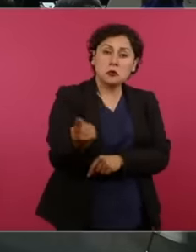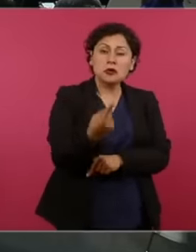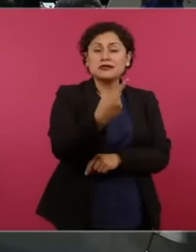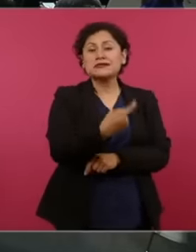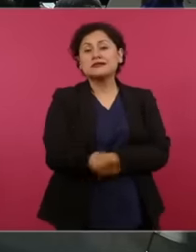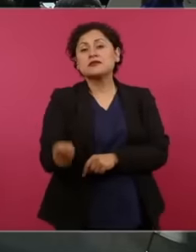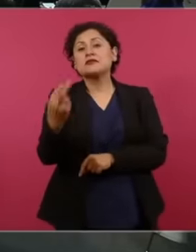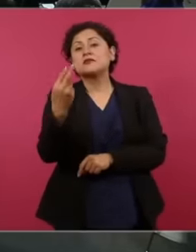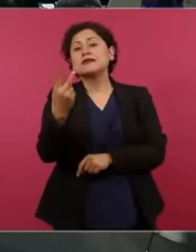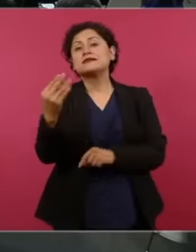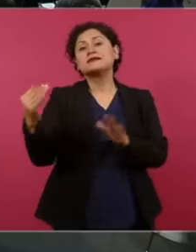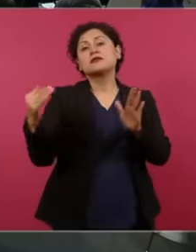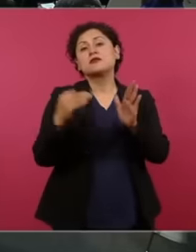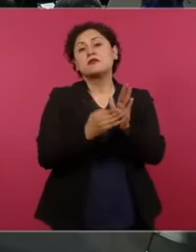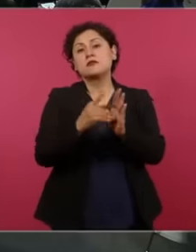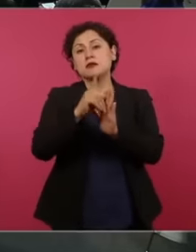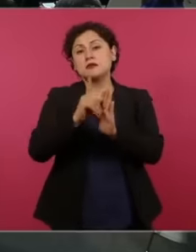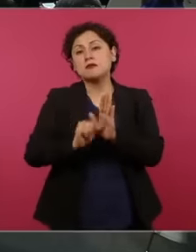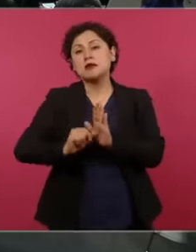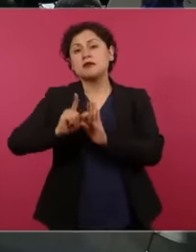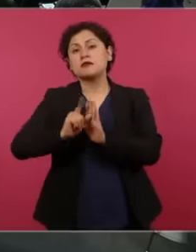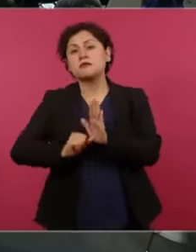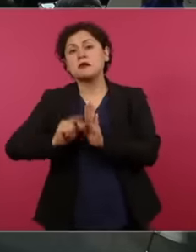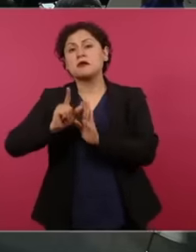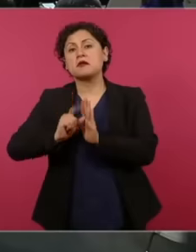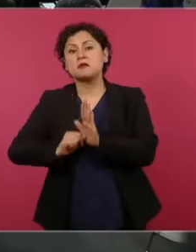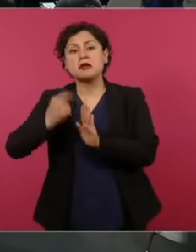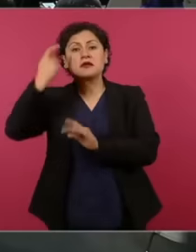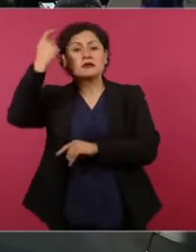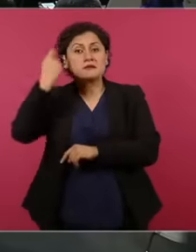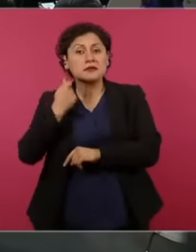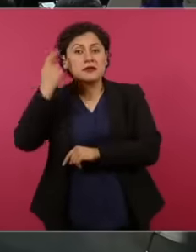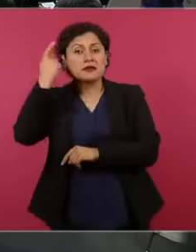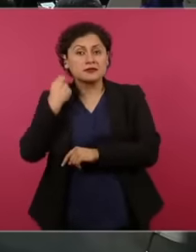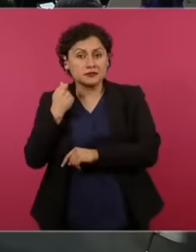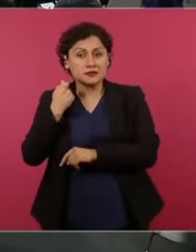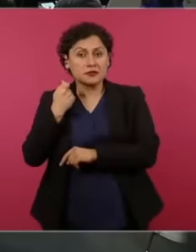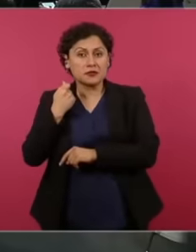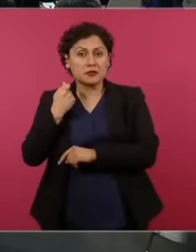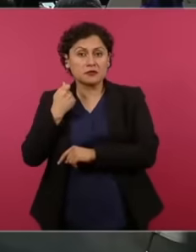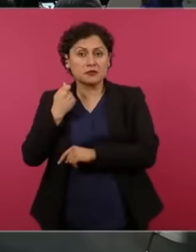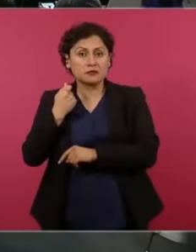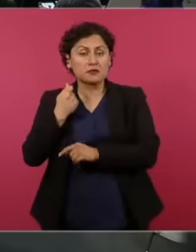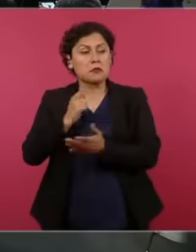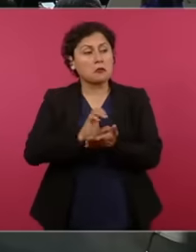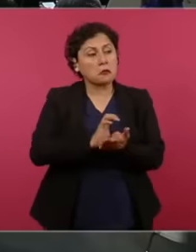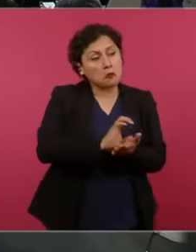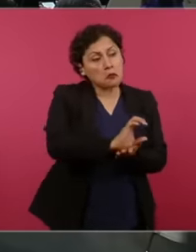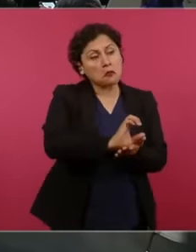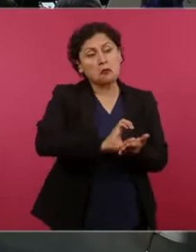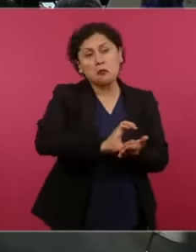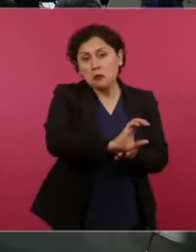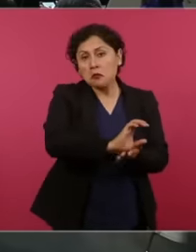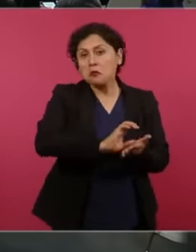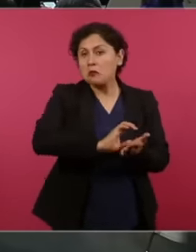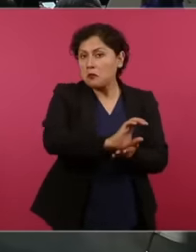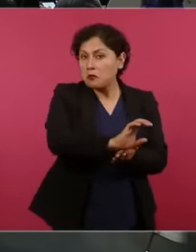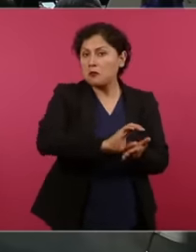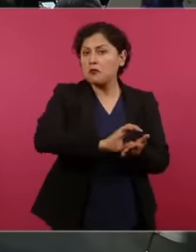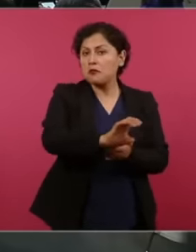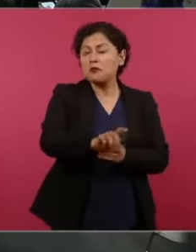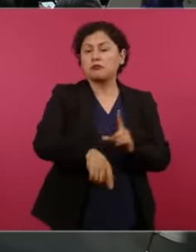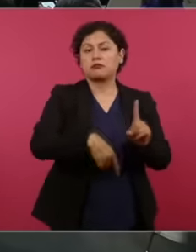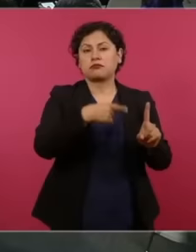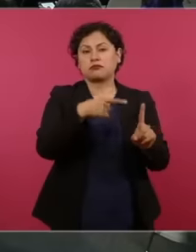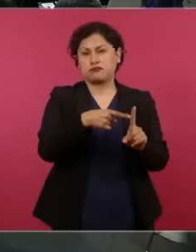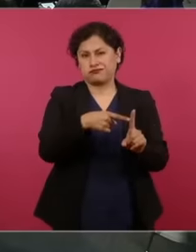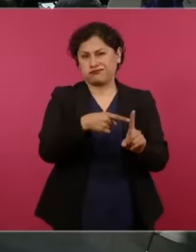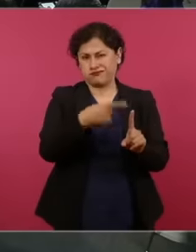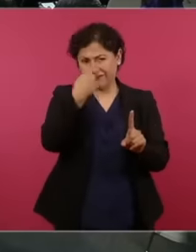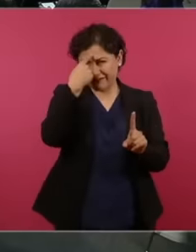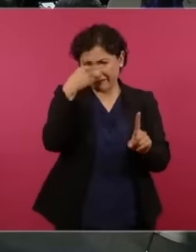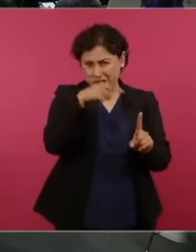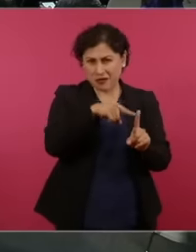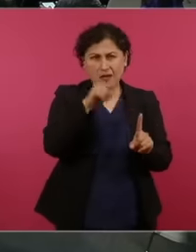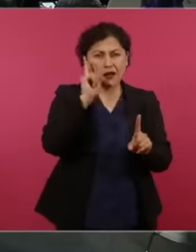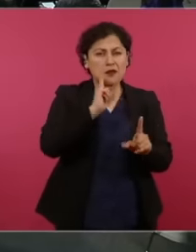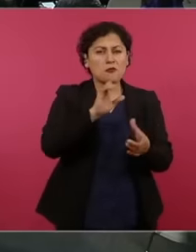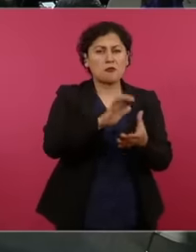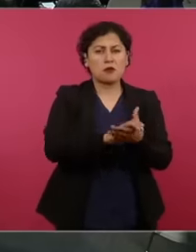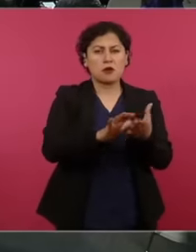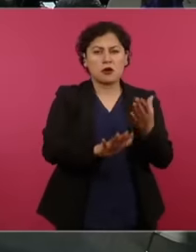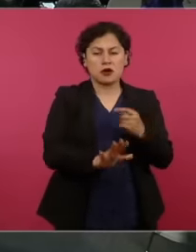for life independently. whether it was her or whoever